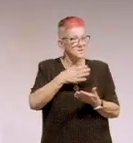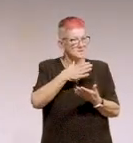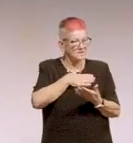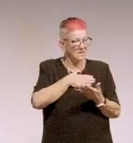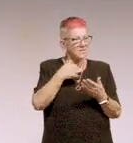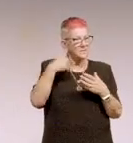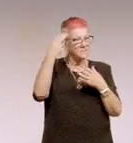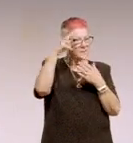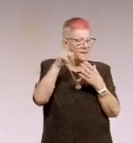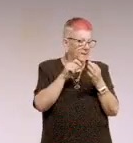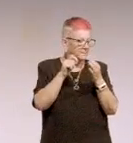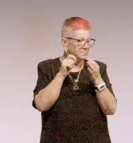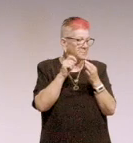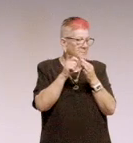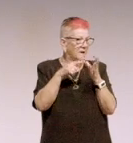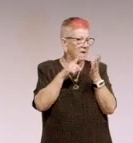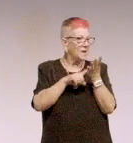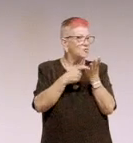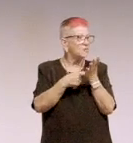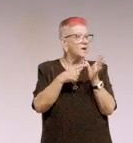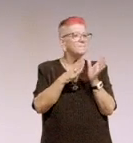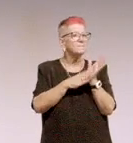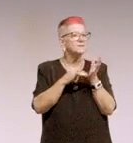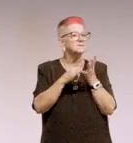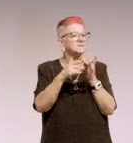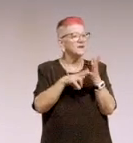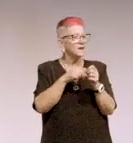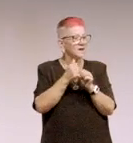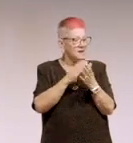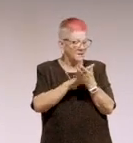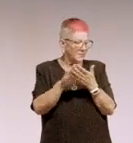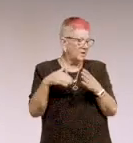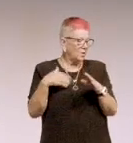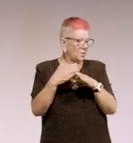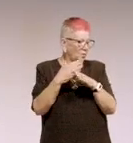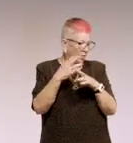my name is Balram Singh, I work for WPP-AKQA Group, we are a digital